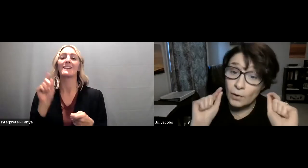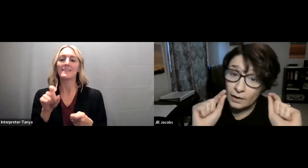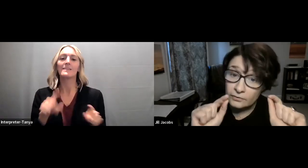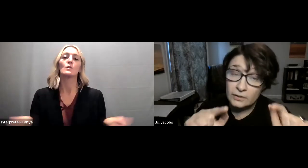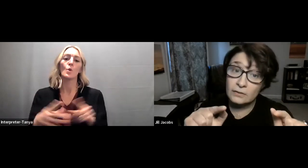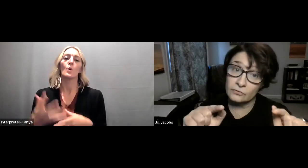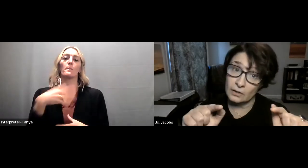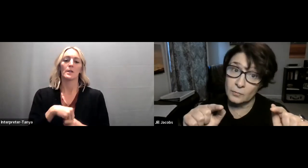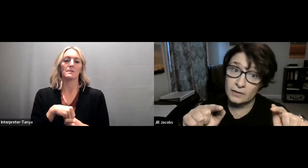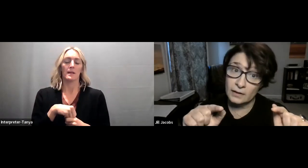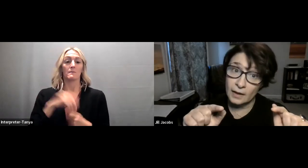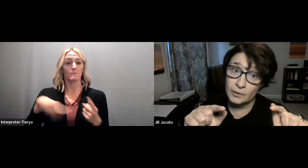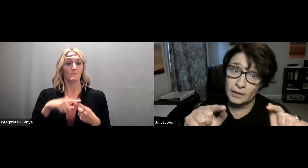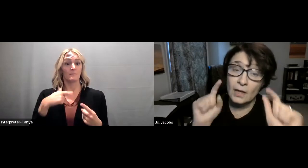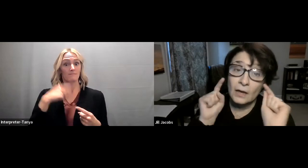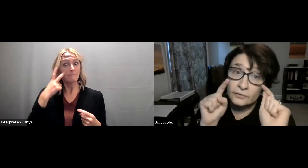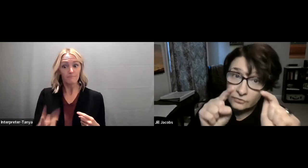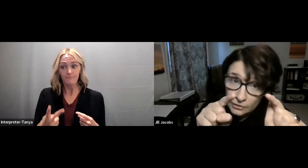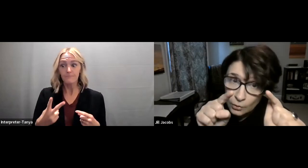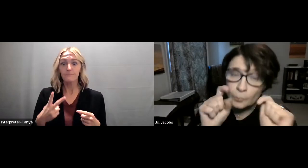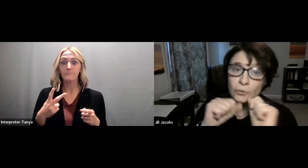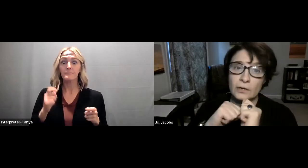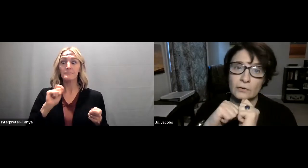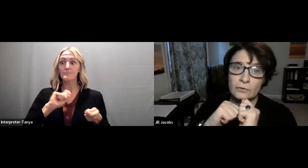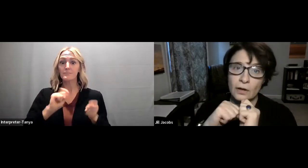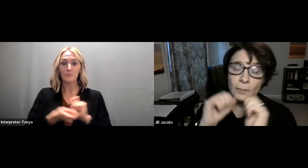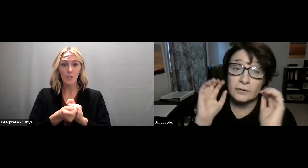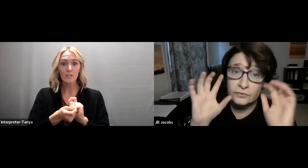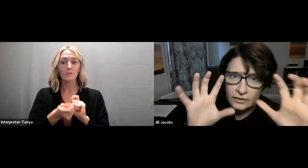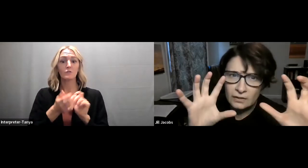And when I see this change making happening I see you all putting in your time I see this